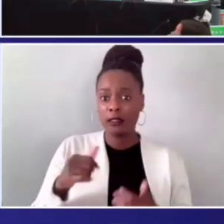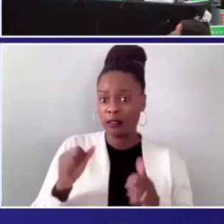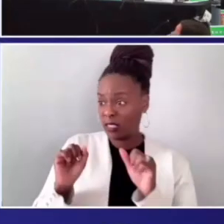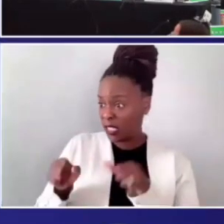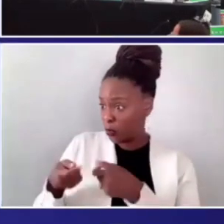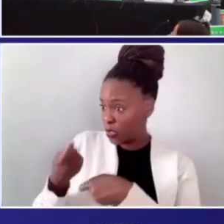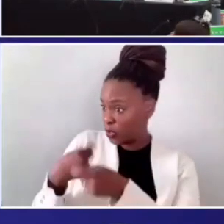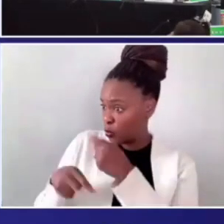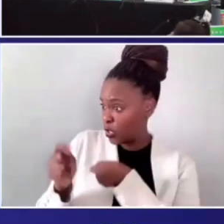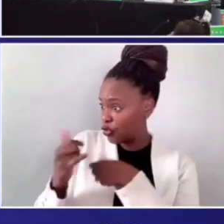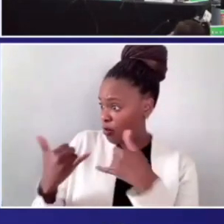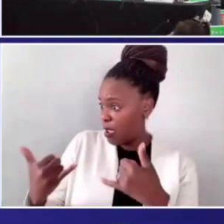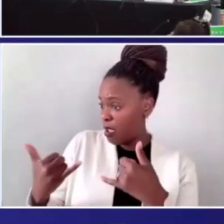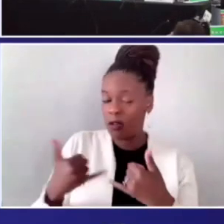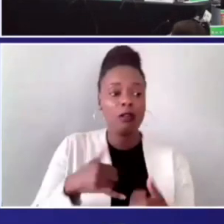to make that switch, alternate moves up. Thank you.